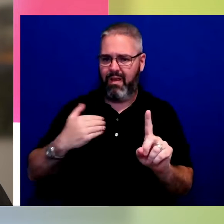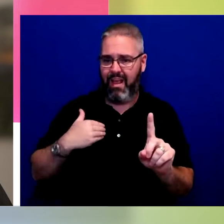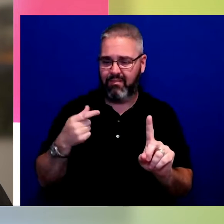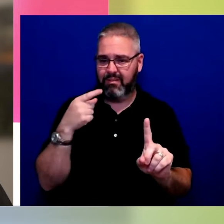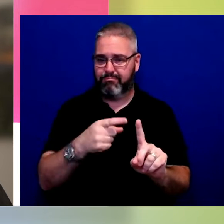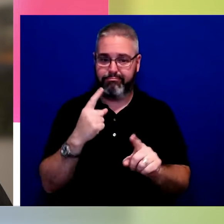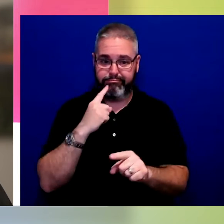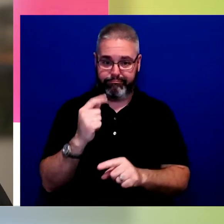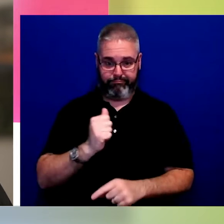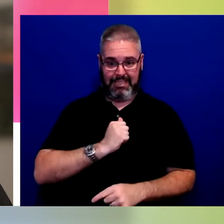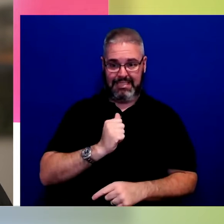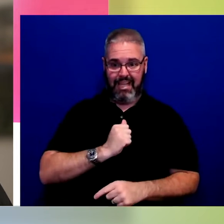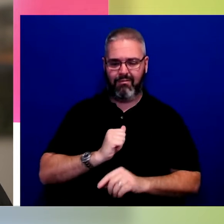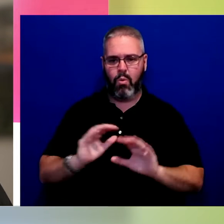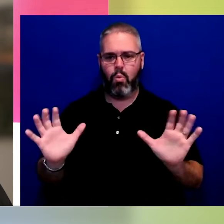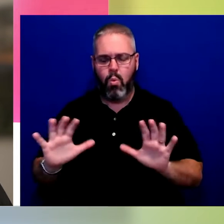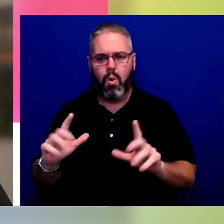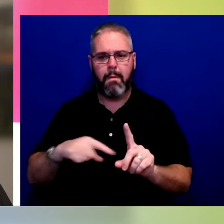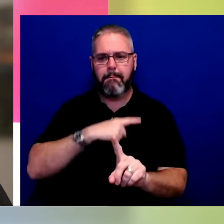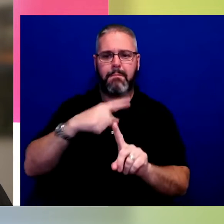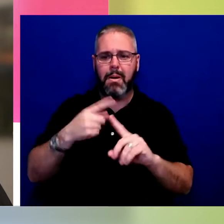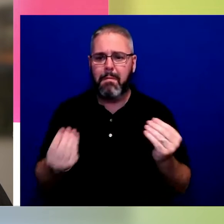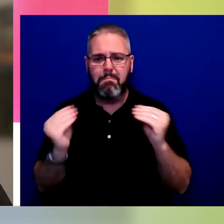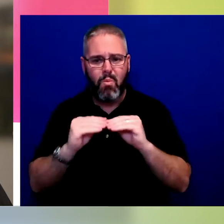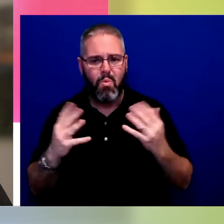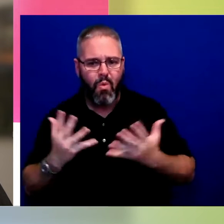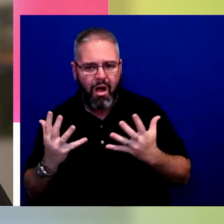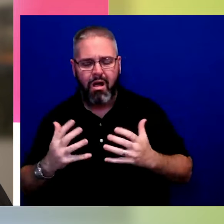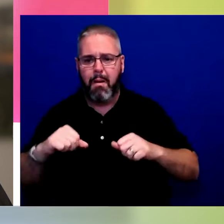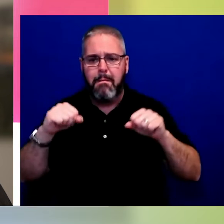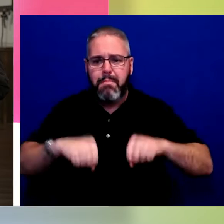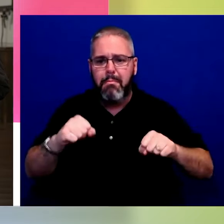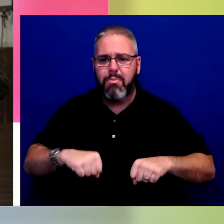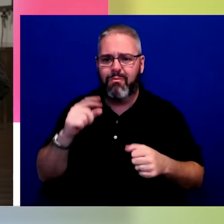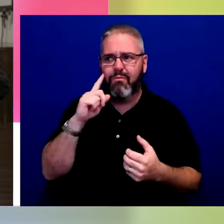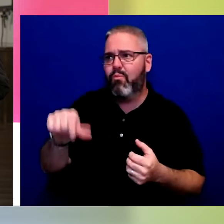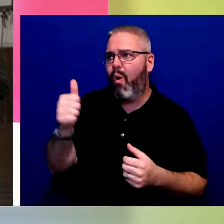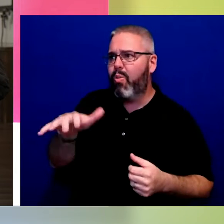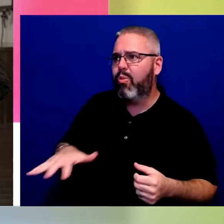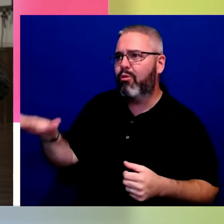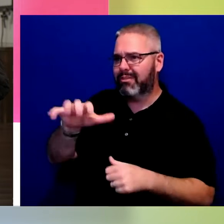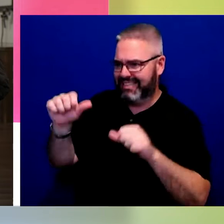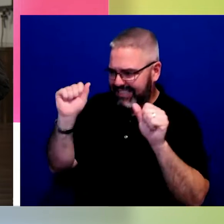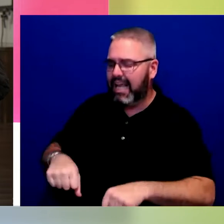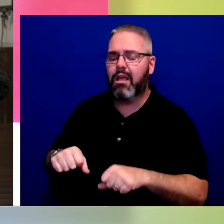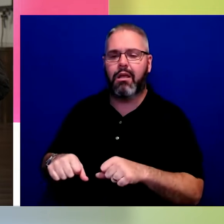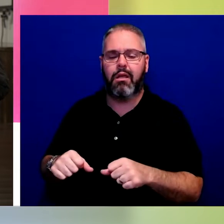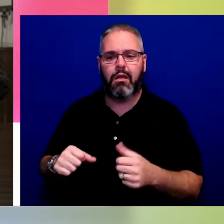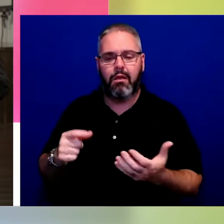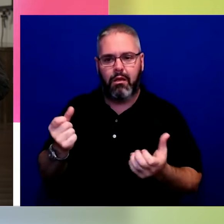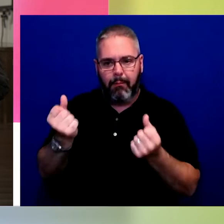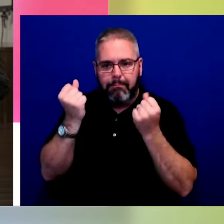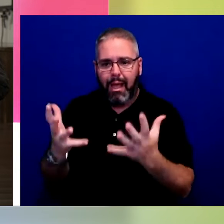but to also make that possible for others. I find that many people with ALS